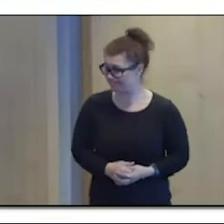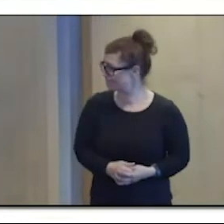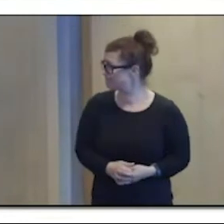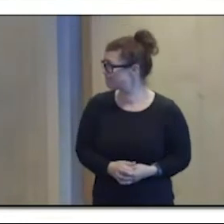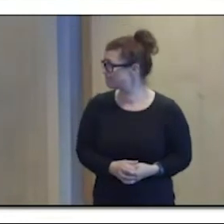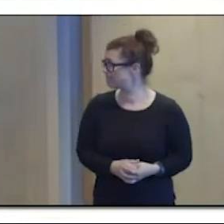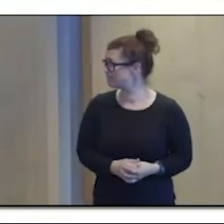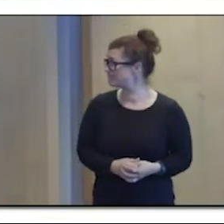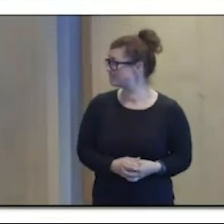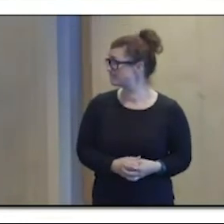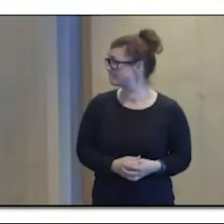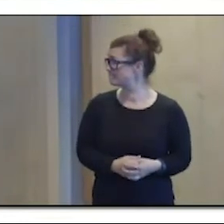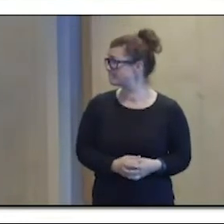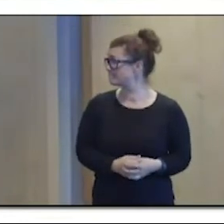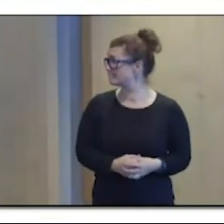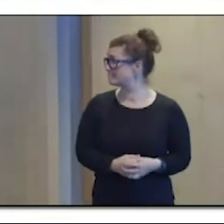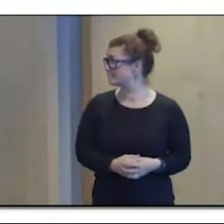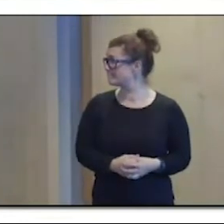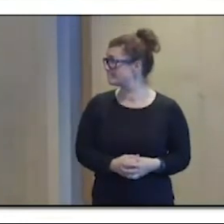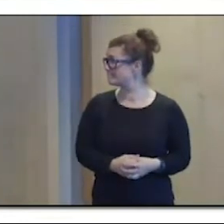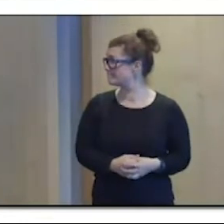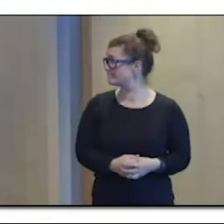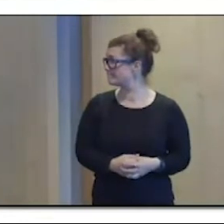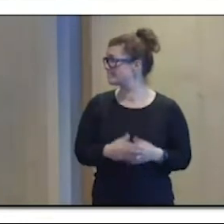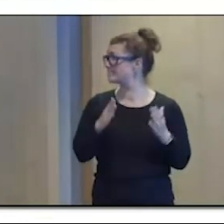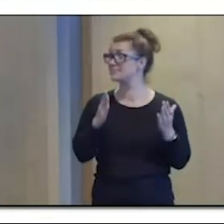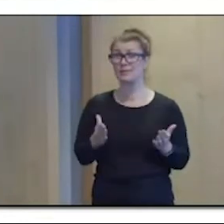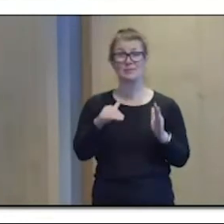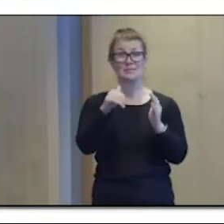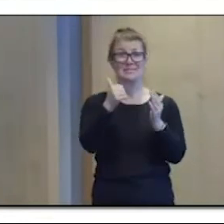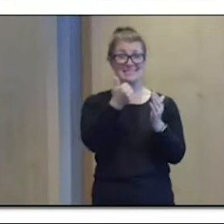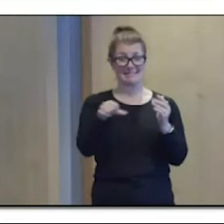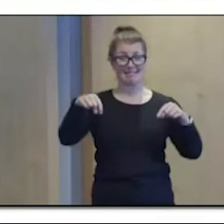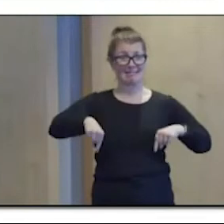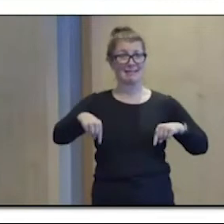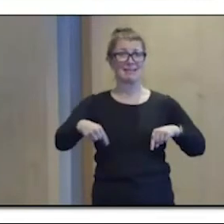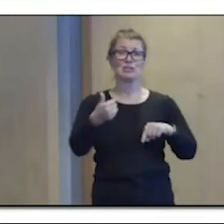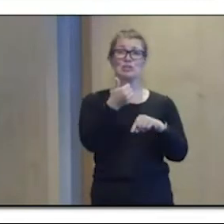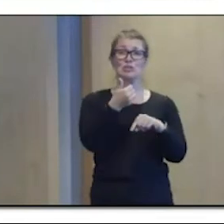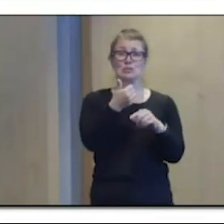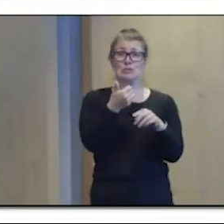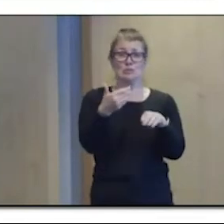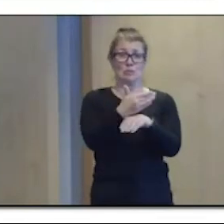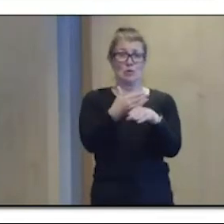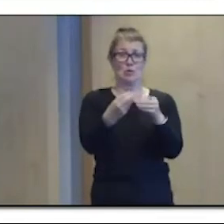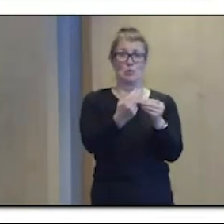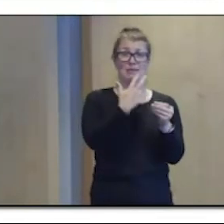All right. So we're still in the steam age in Australia. We're still boiling water to